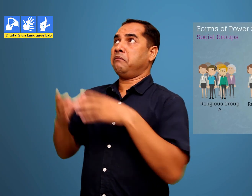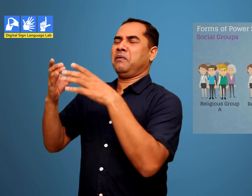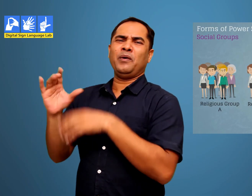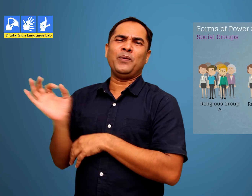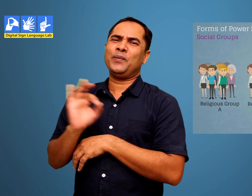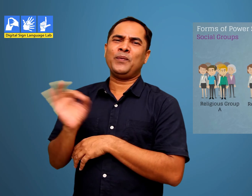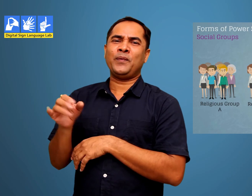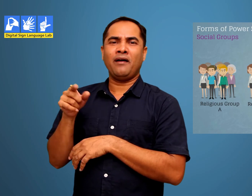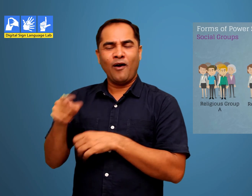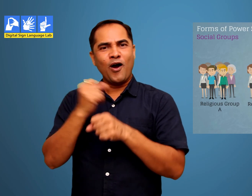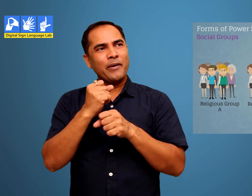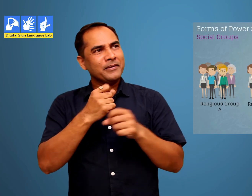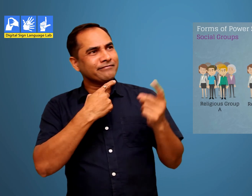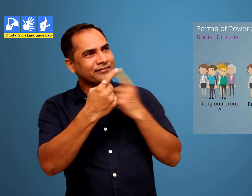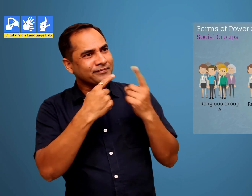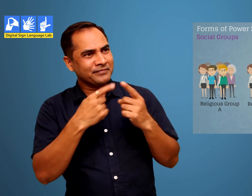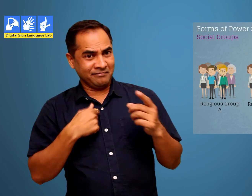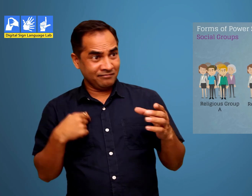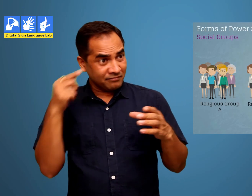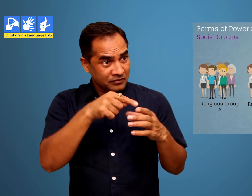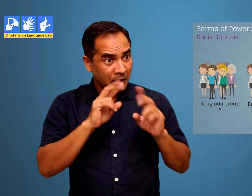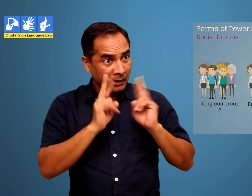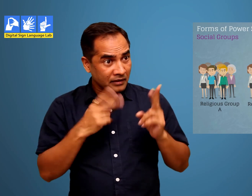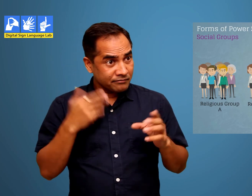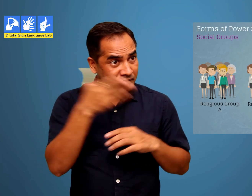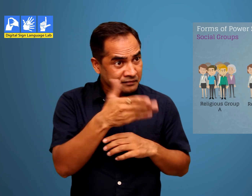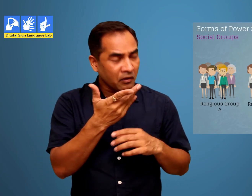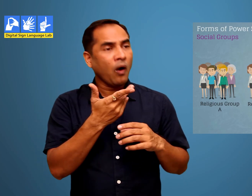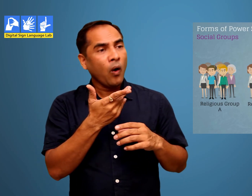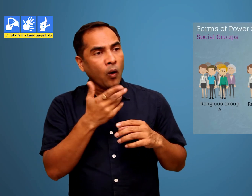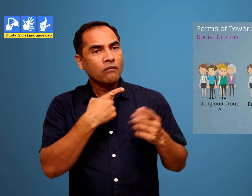participate in the government committees bringing influence on the